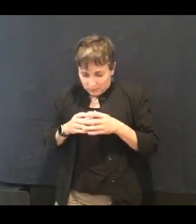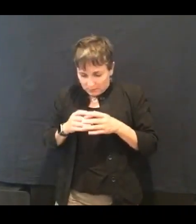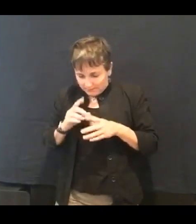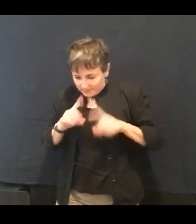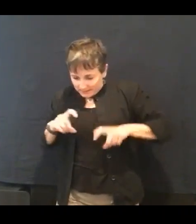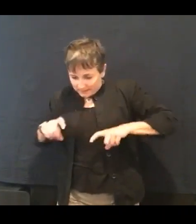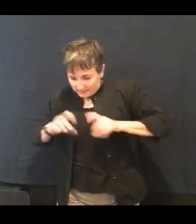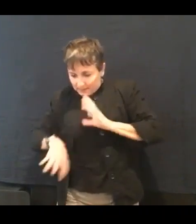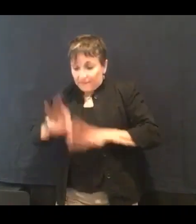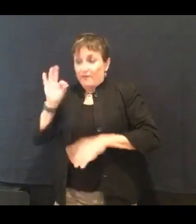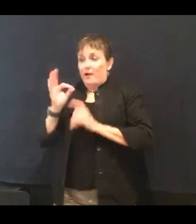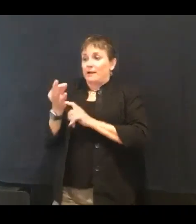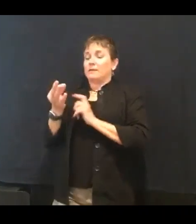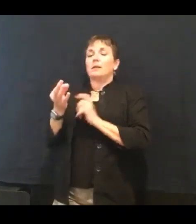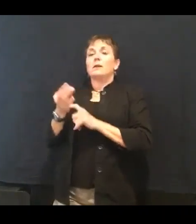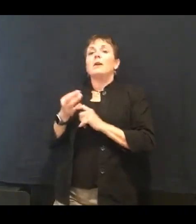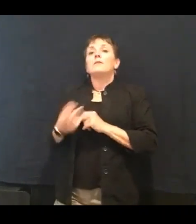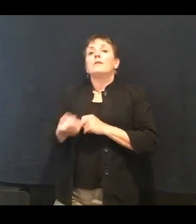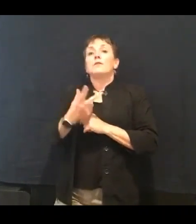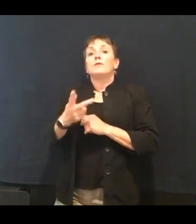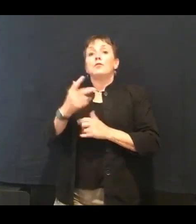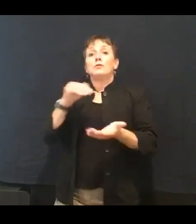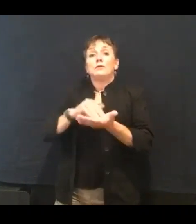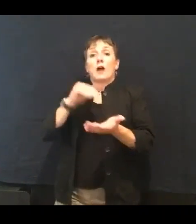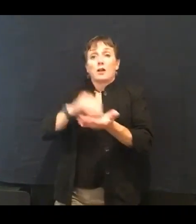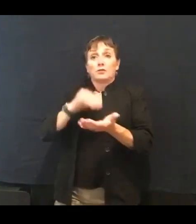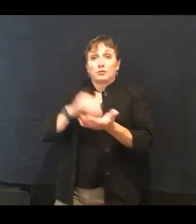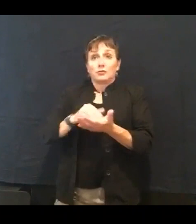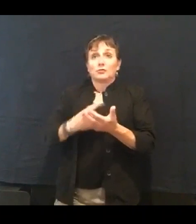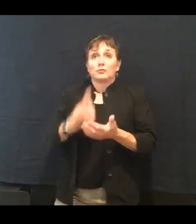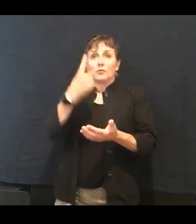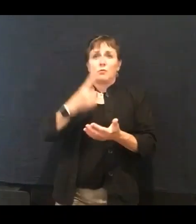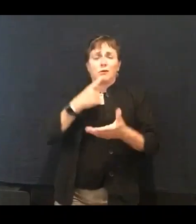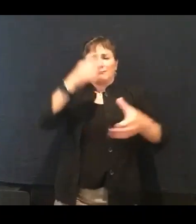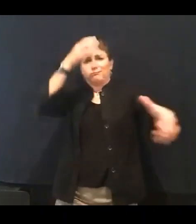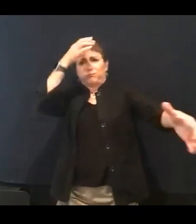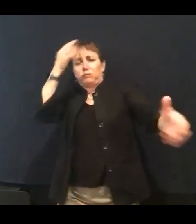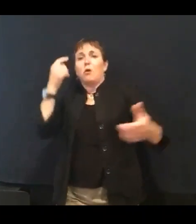Yoshikazu Imanishi, an accomplished retina specialist, and Dr. Kumar Alagramam,